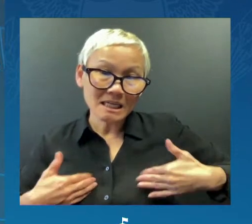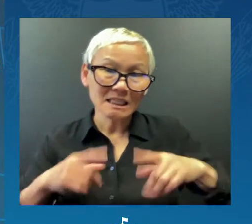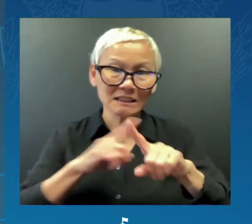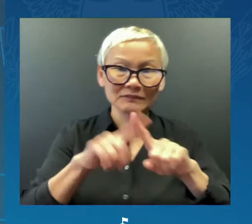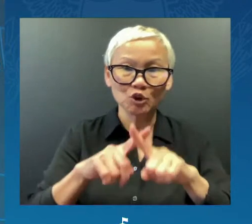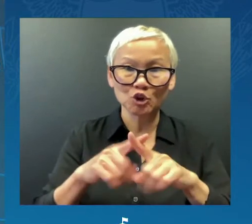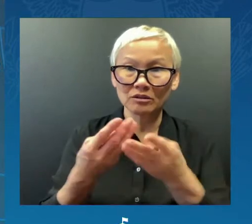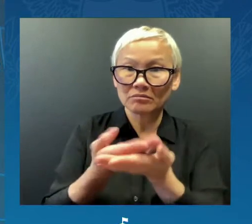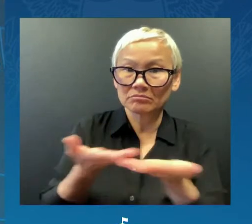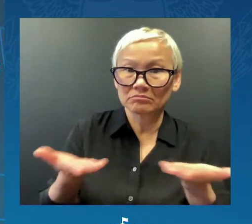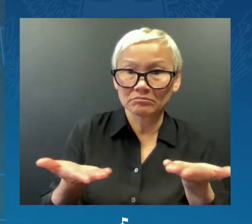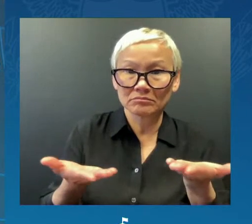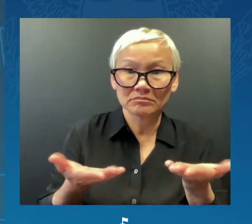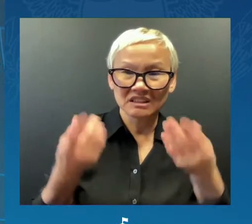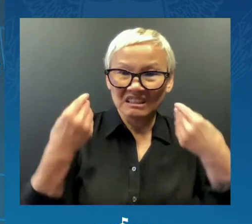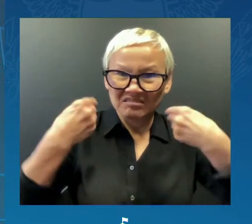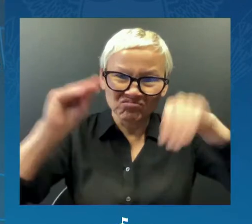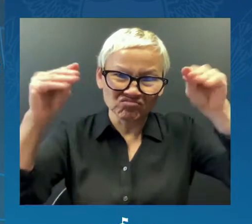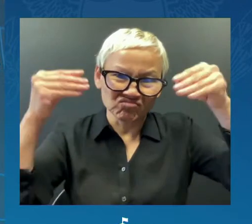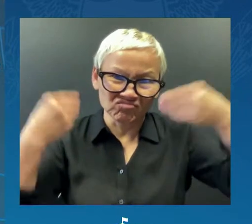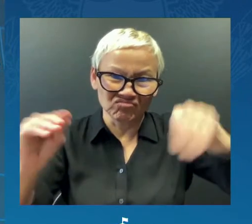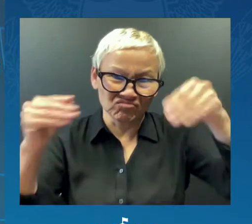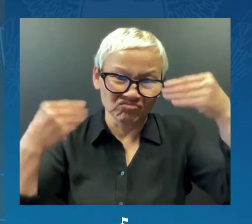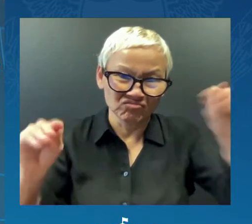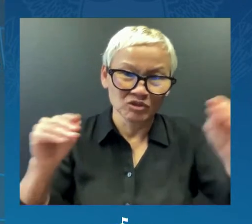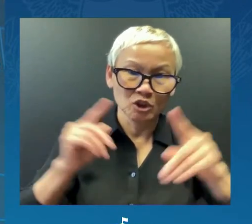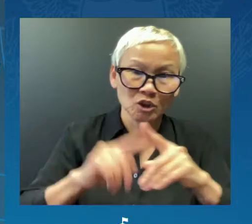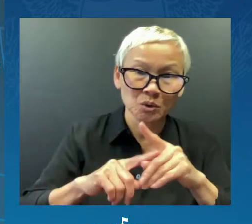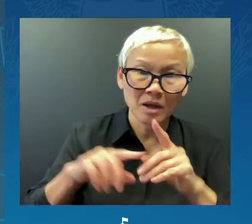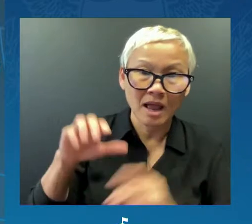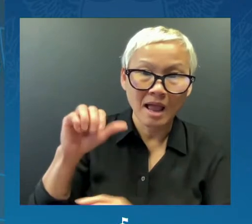Her products are actually sold on Etsy and Amazon, if you're looking for them.